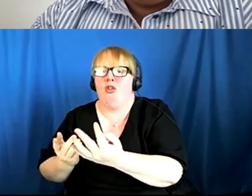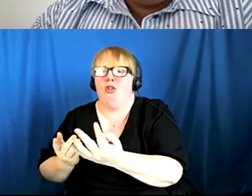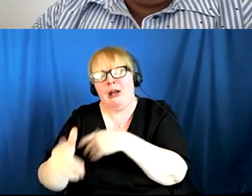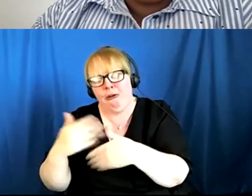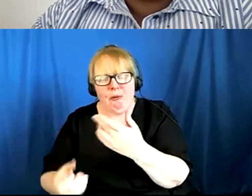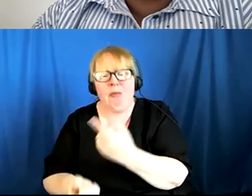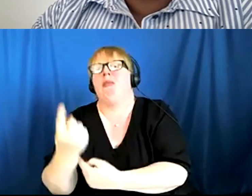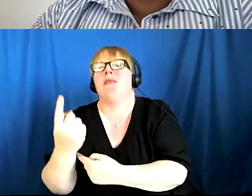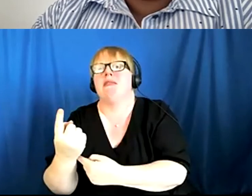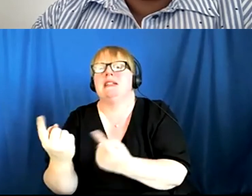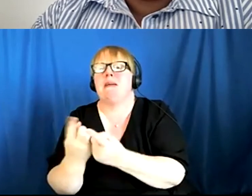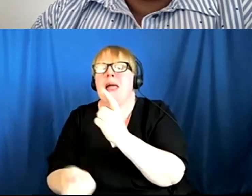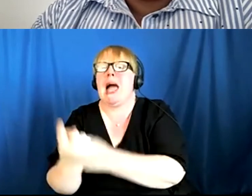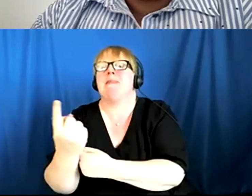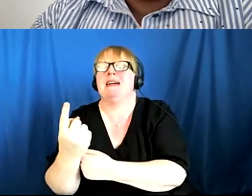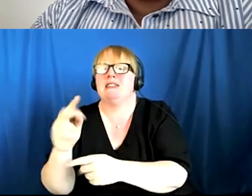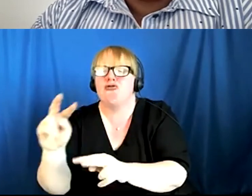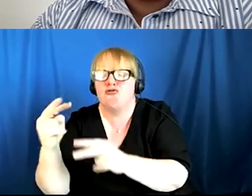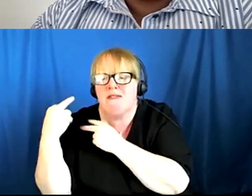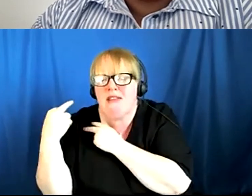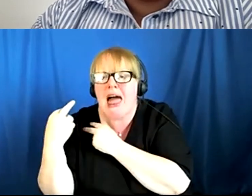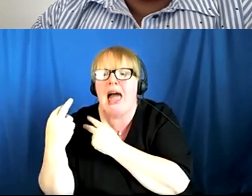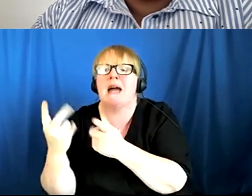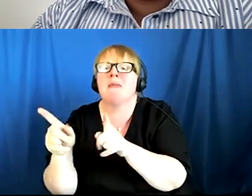reflect on what that felt like. But then also would say, I try to kind